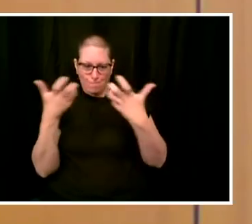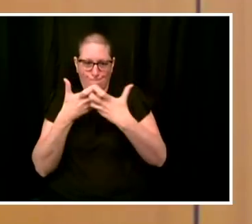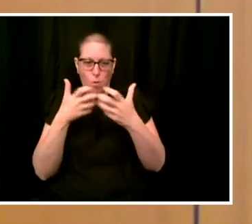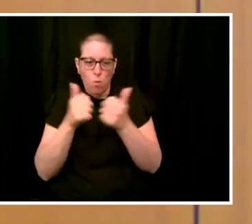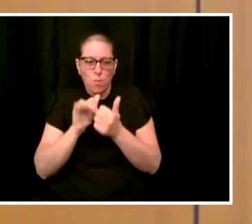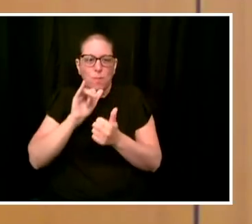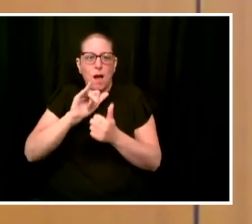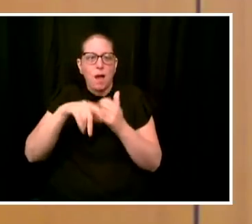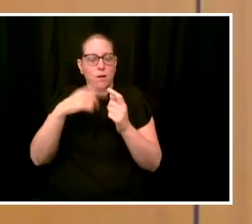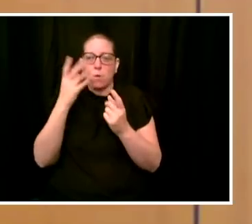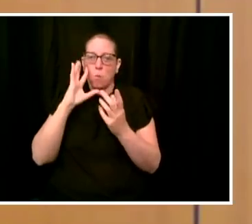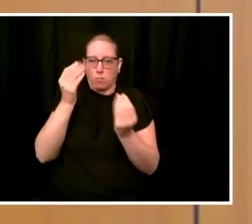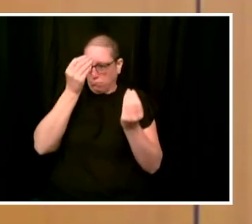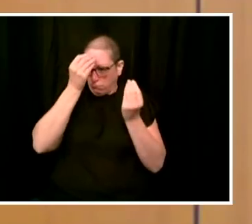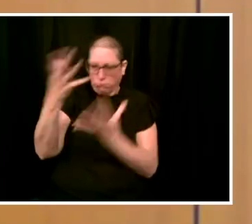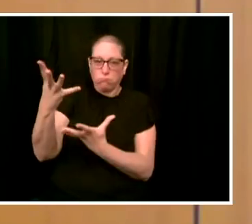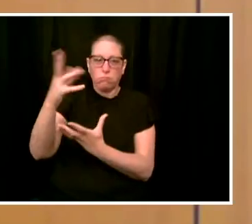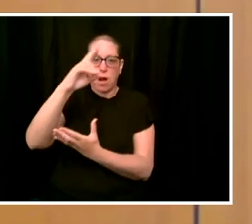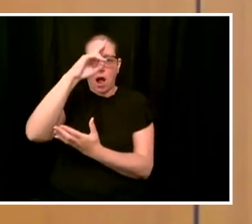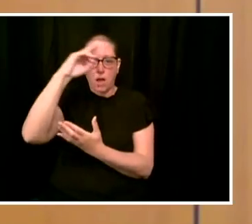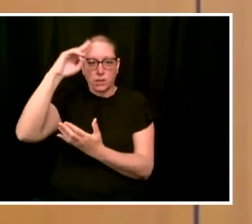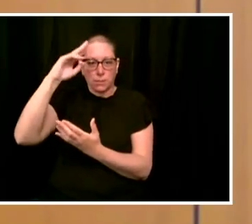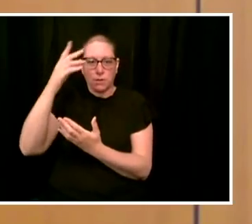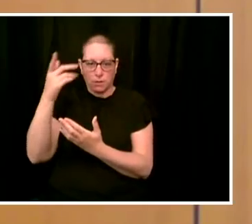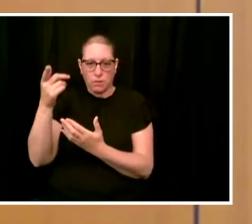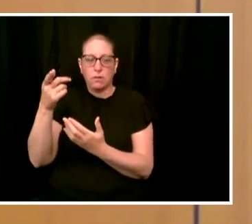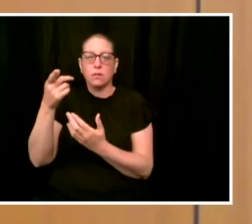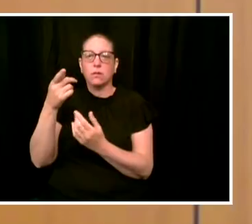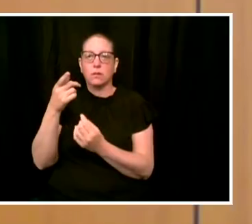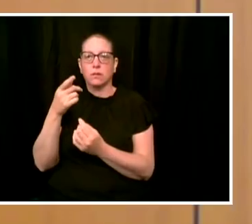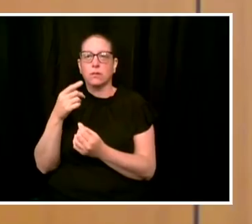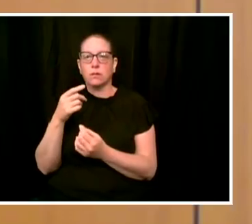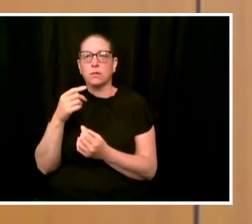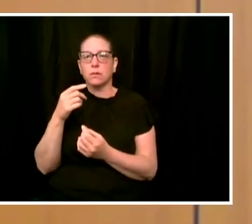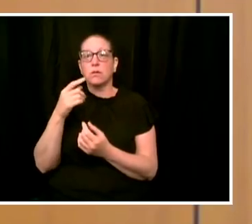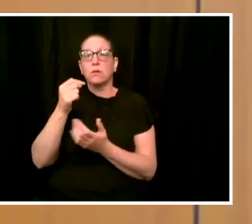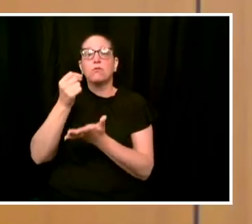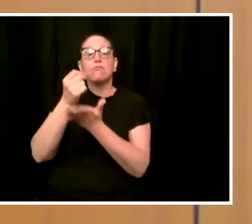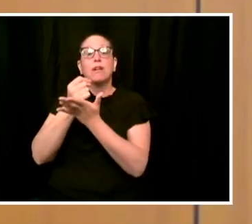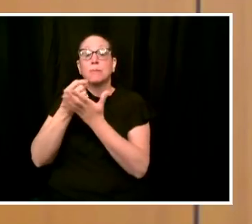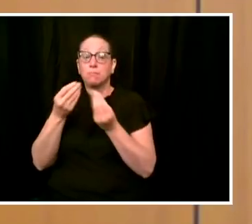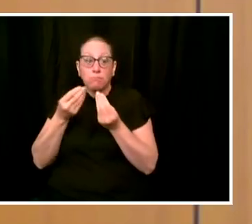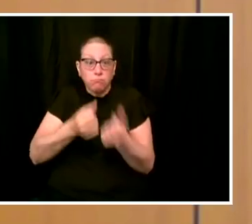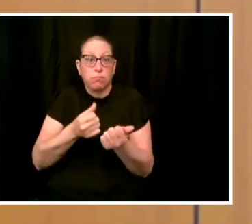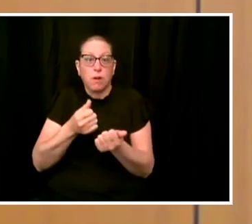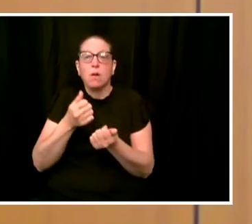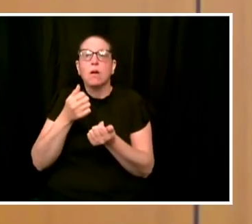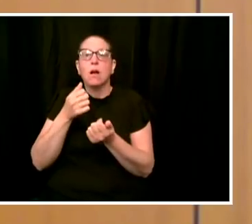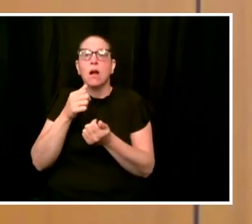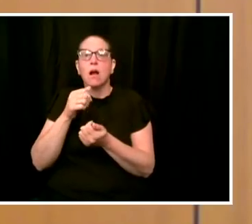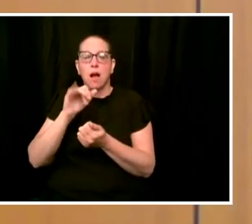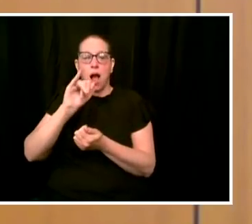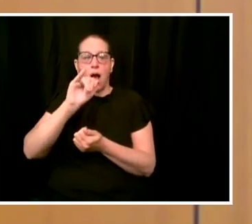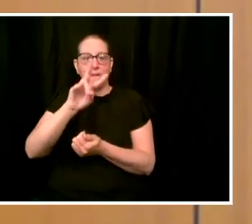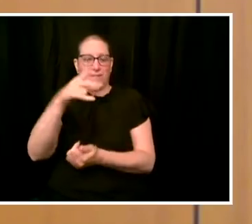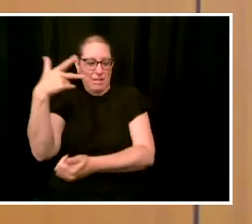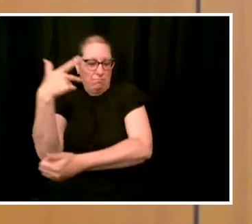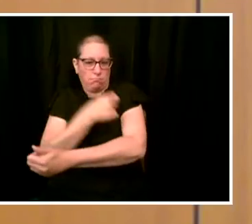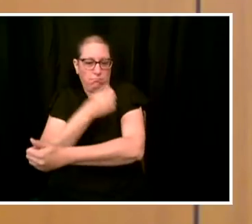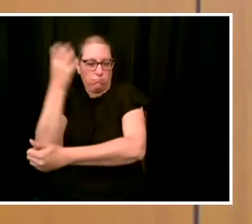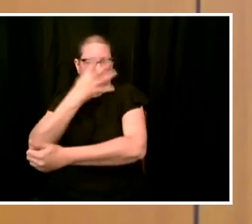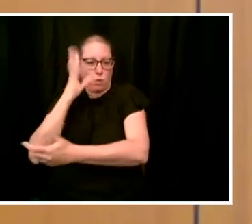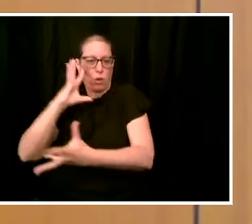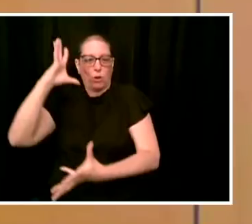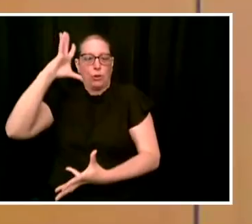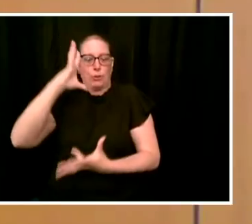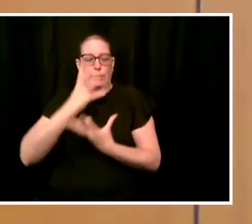TREATMENTT HAT IS